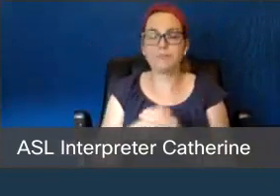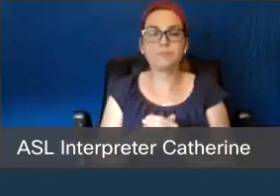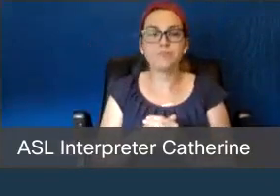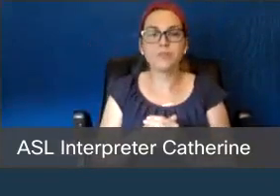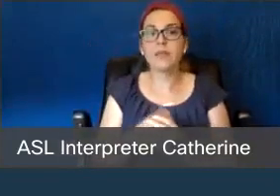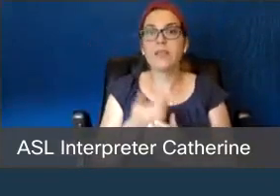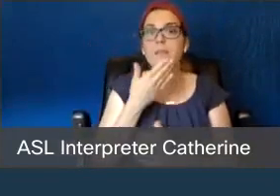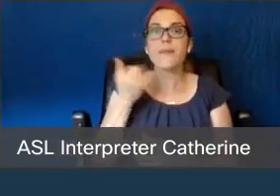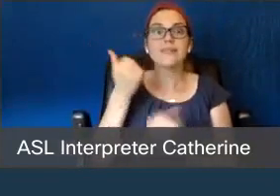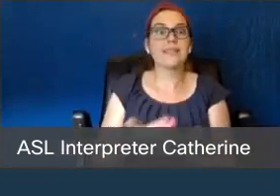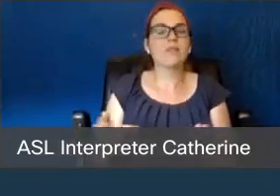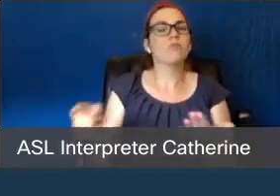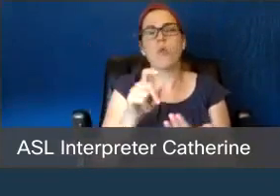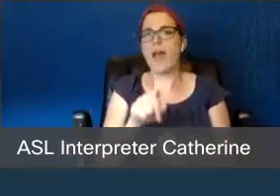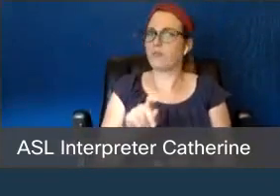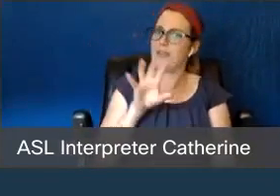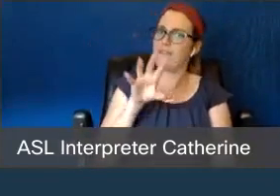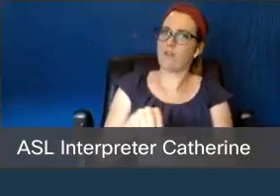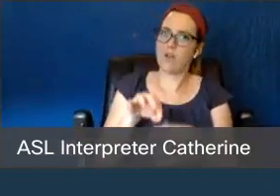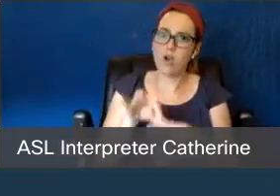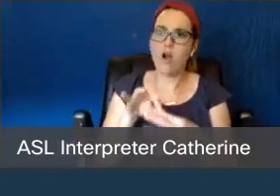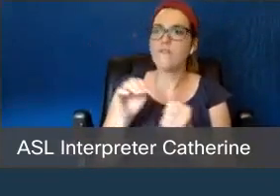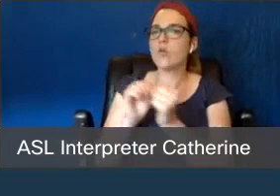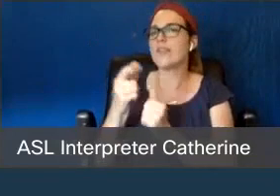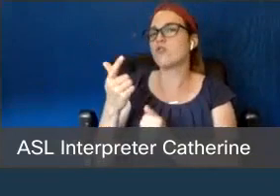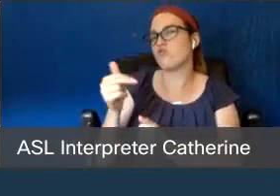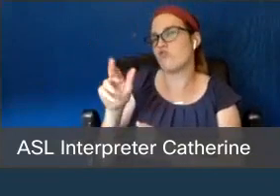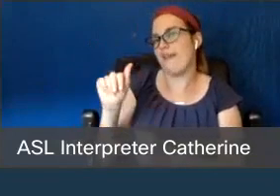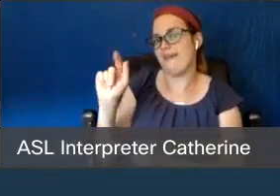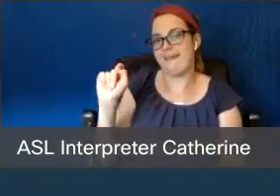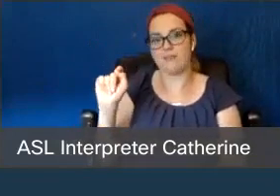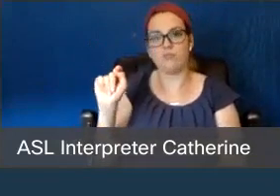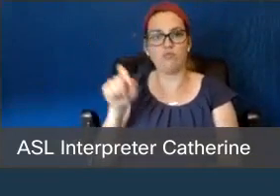have to engage yourself and have grant writers and to gauge for these support services.